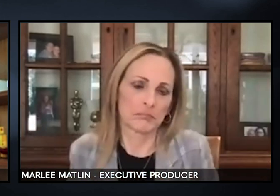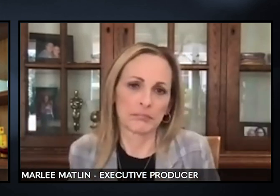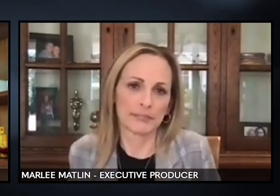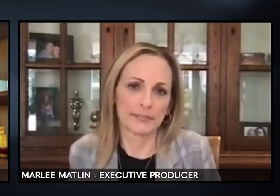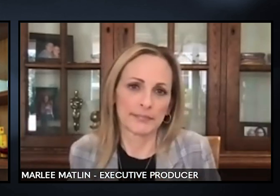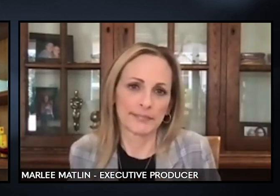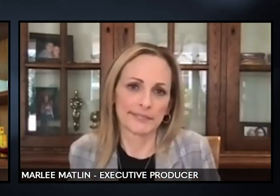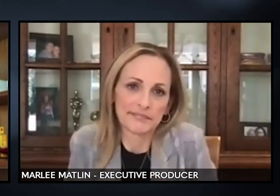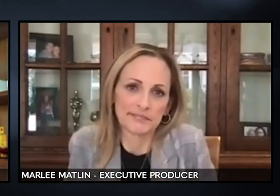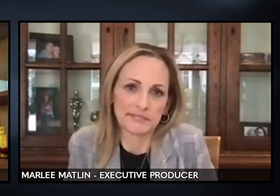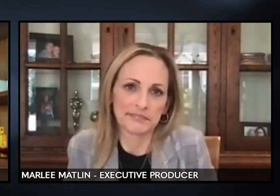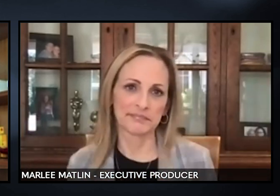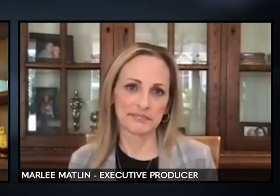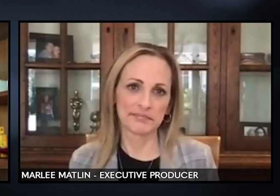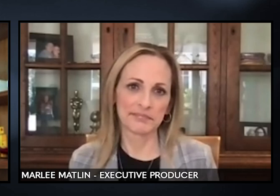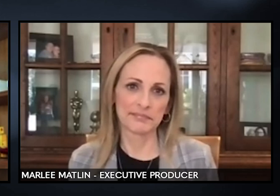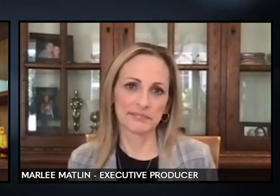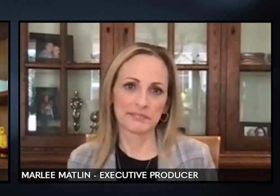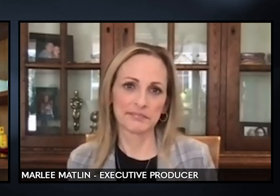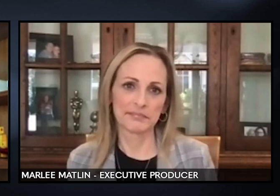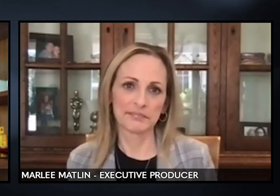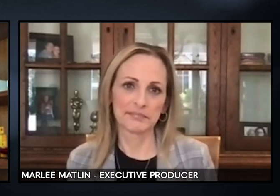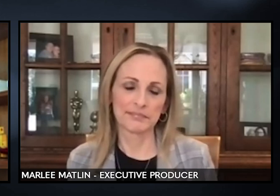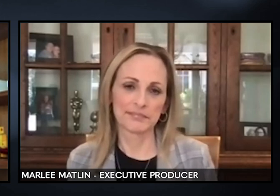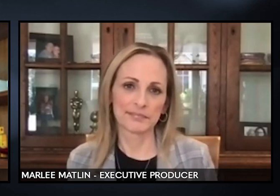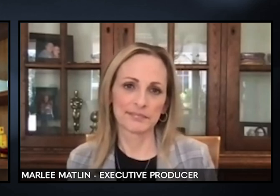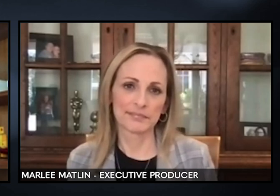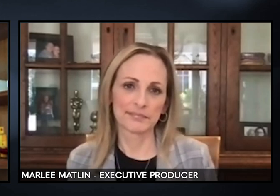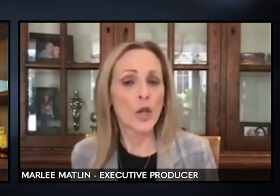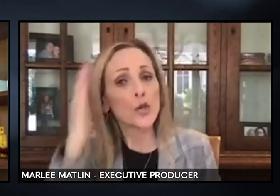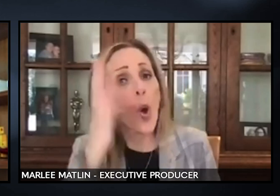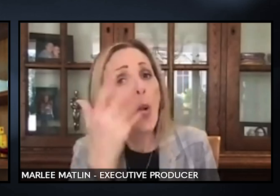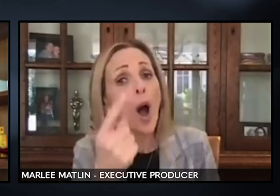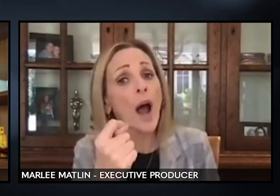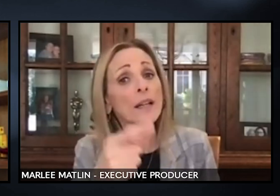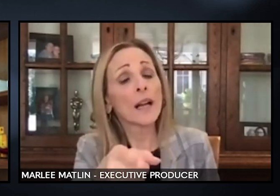the day, the movie, as we shot here, is beautiful. Colman: Truly is thank you.